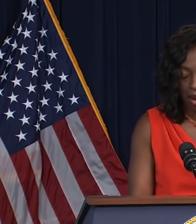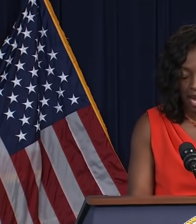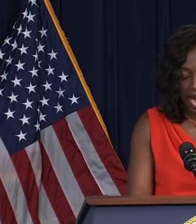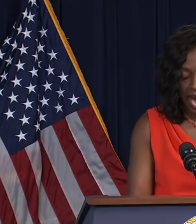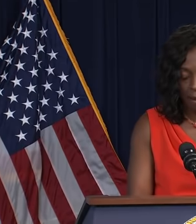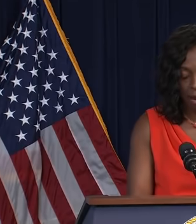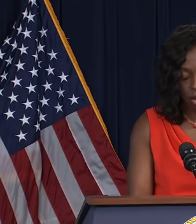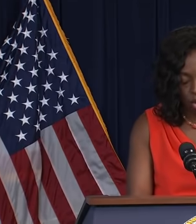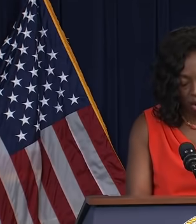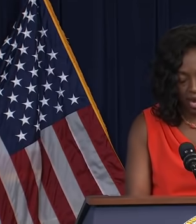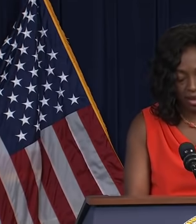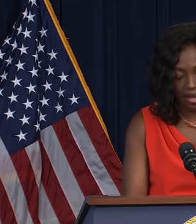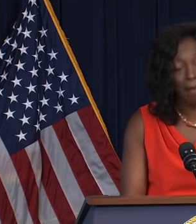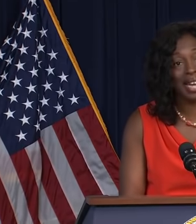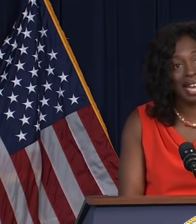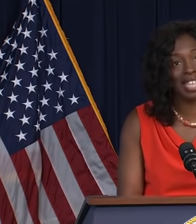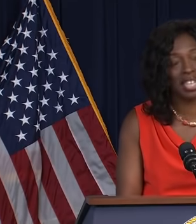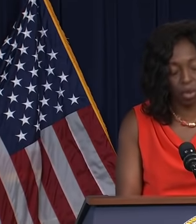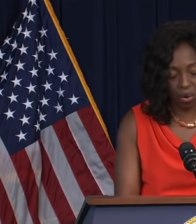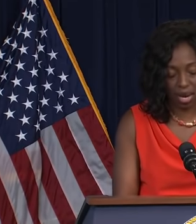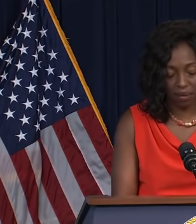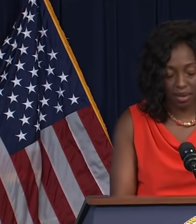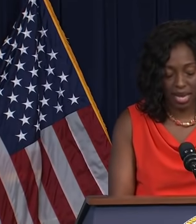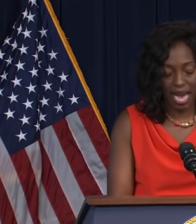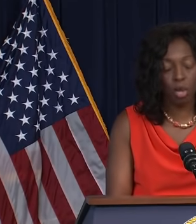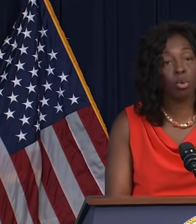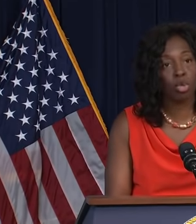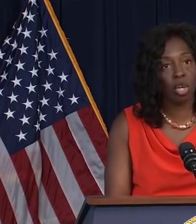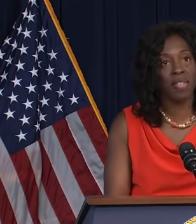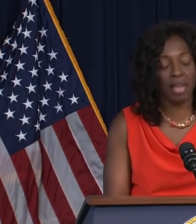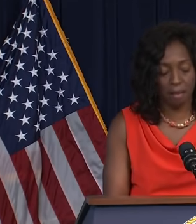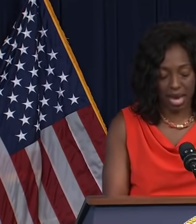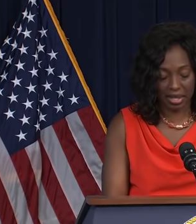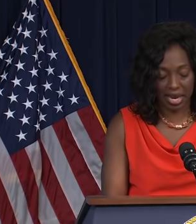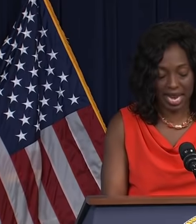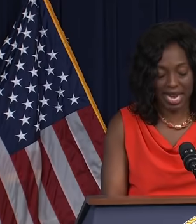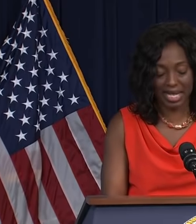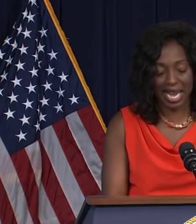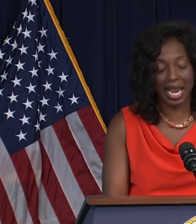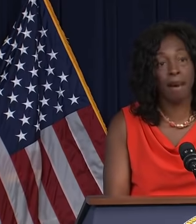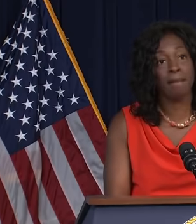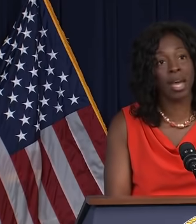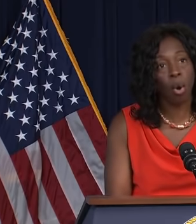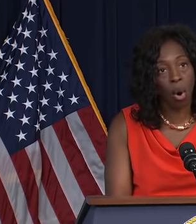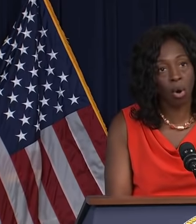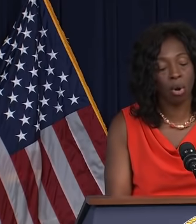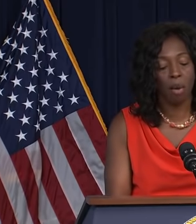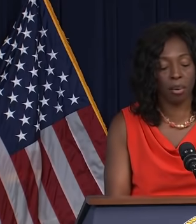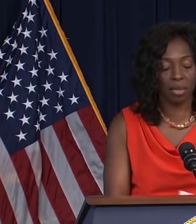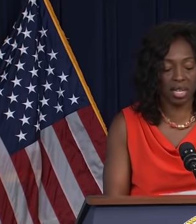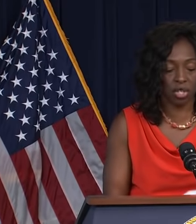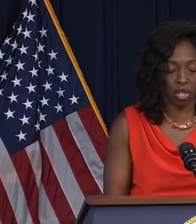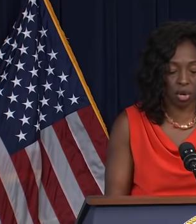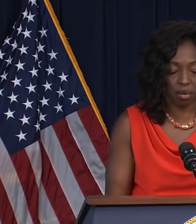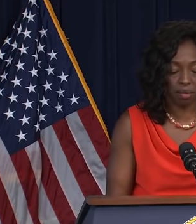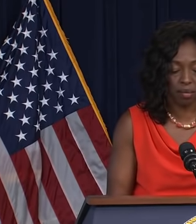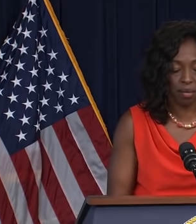grandson allies quella And